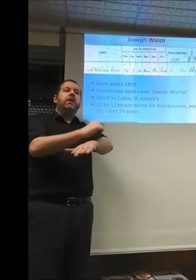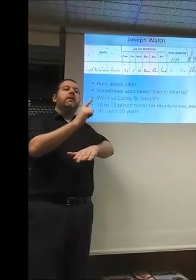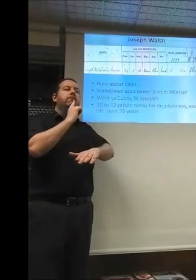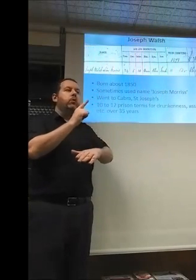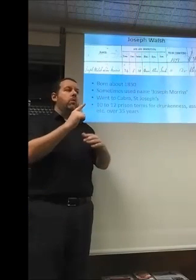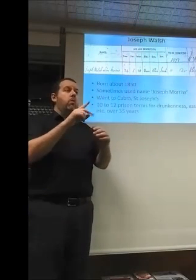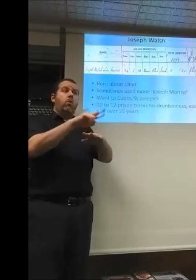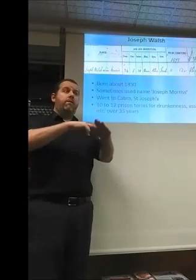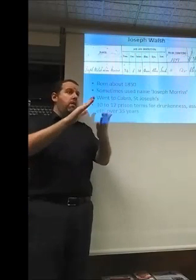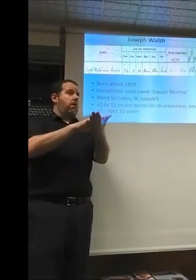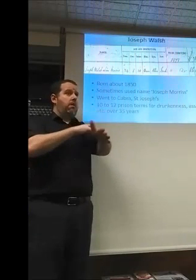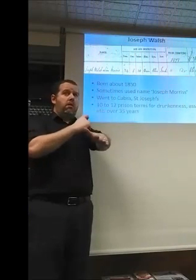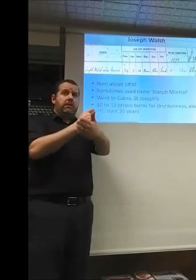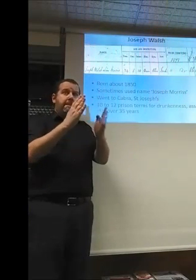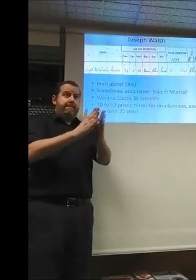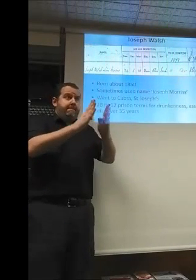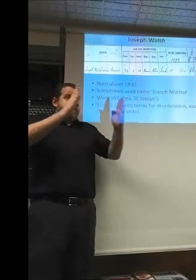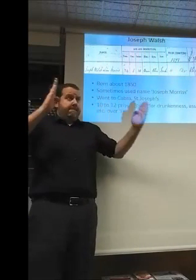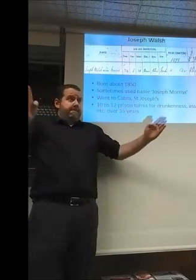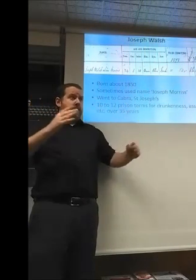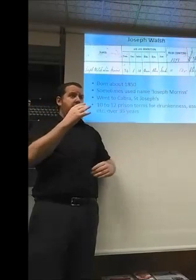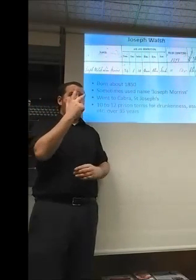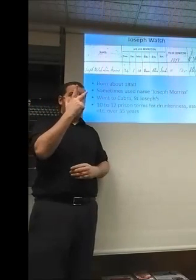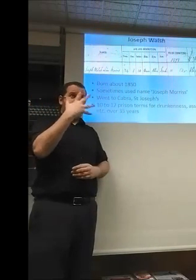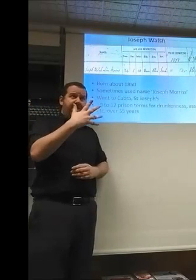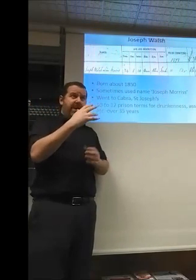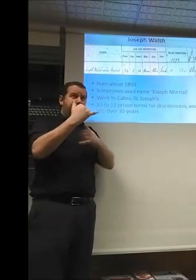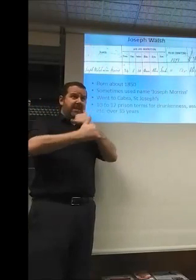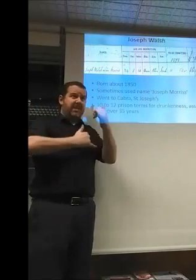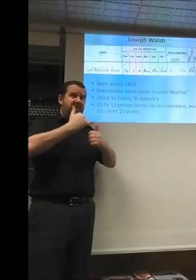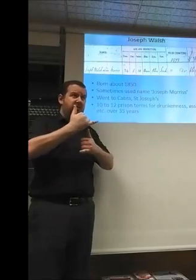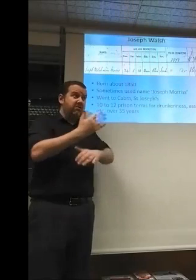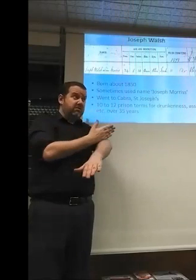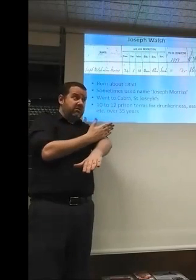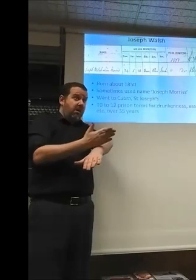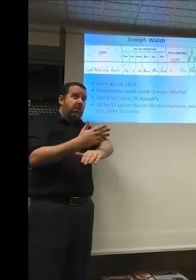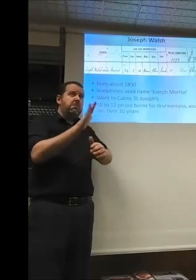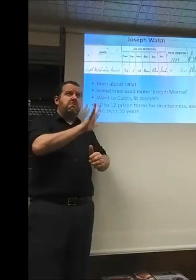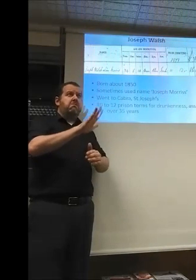So then when John Coleman was brought to court, and they were looking for somebody who could communicate with him, he [Mr. Young] volunteered.